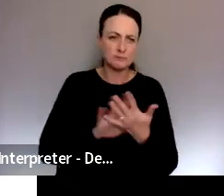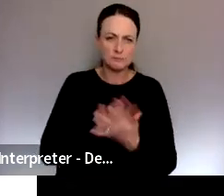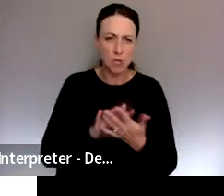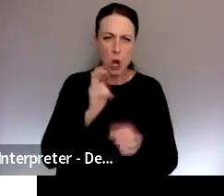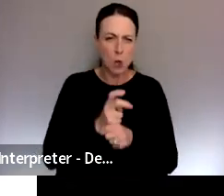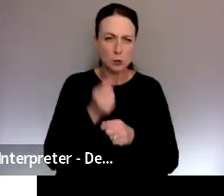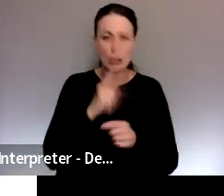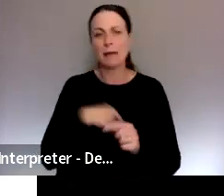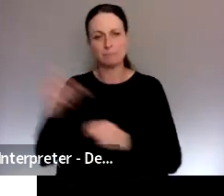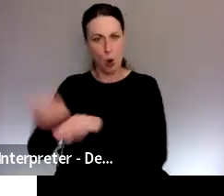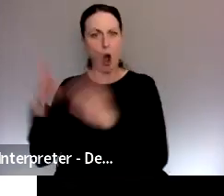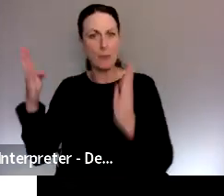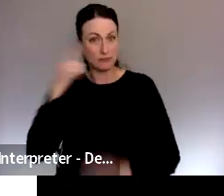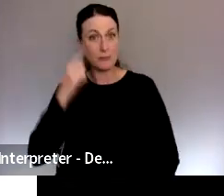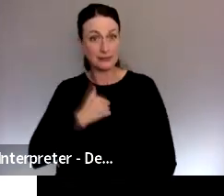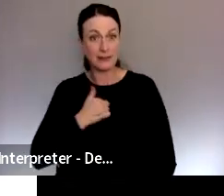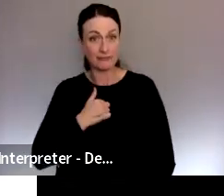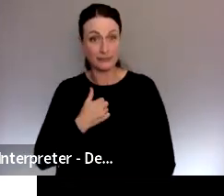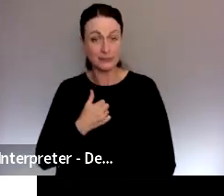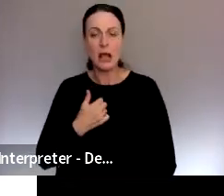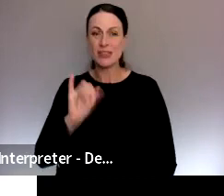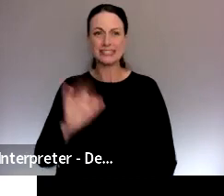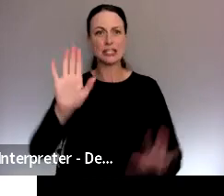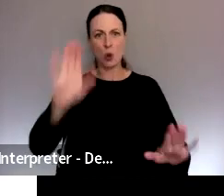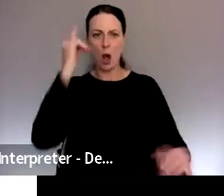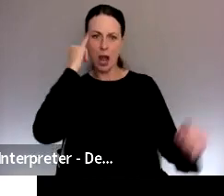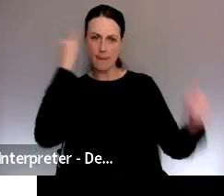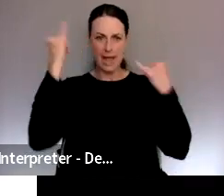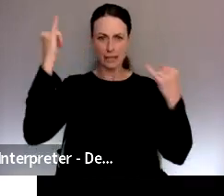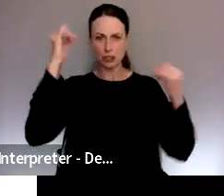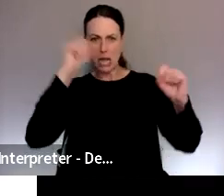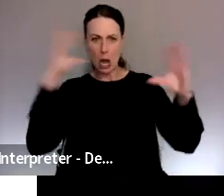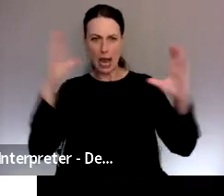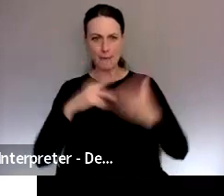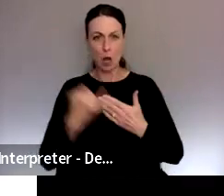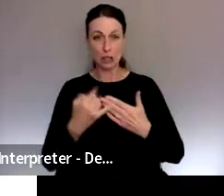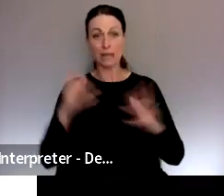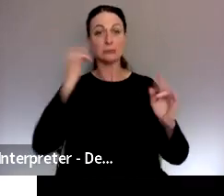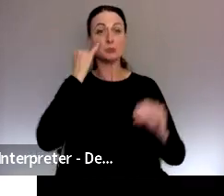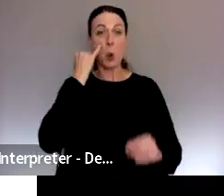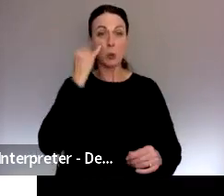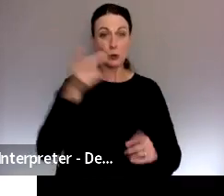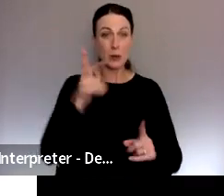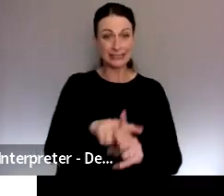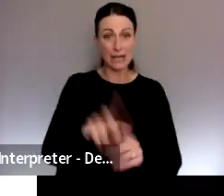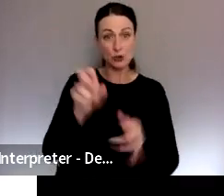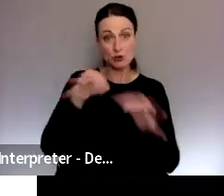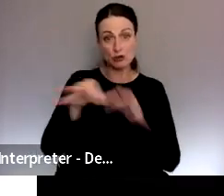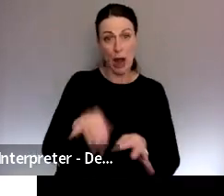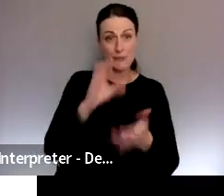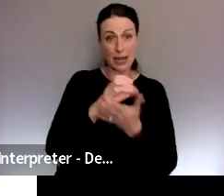So, this is your imaginary project. Okay. So, you have been assigned to describe this image